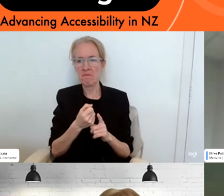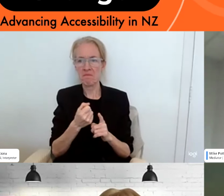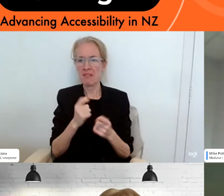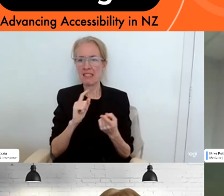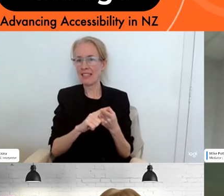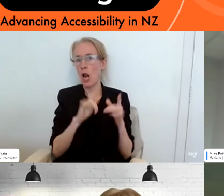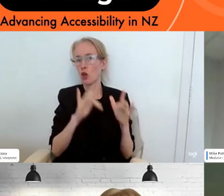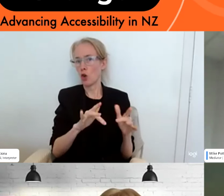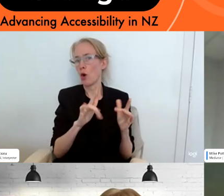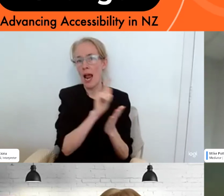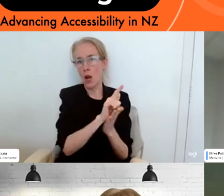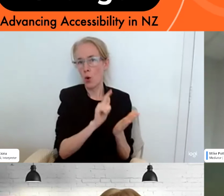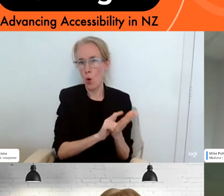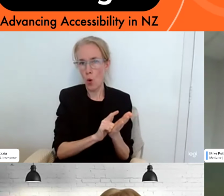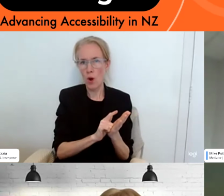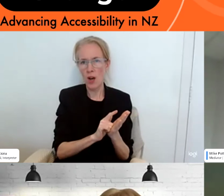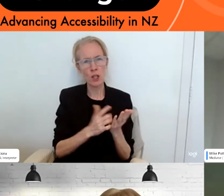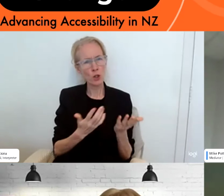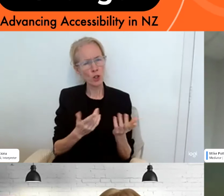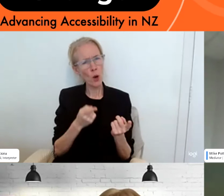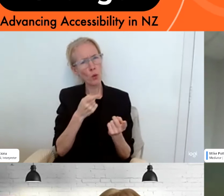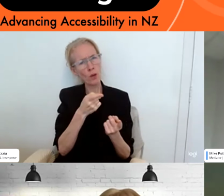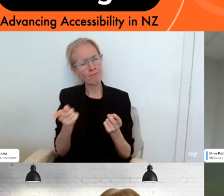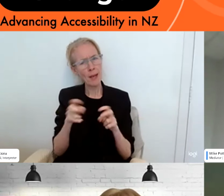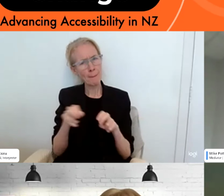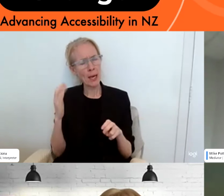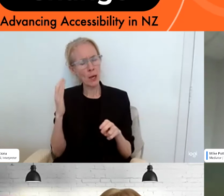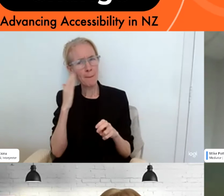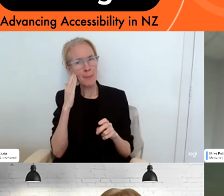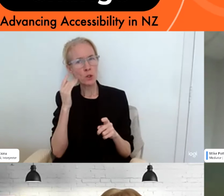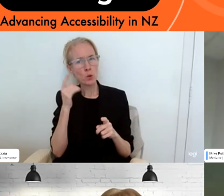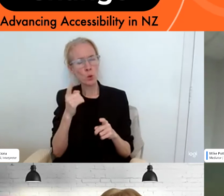do you think are the main road blocks and potential solutions?